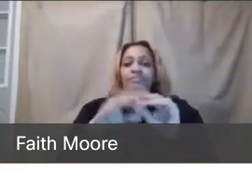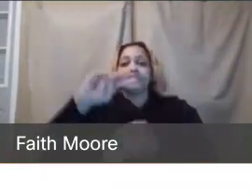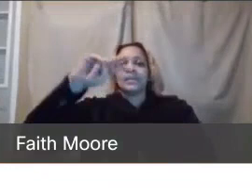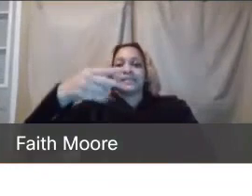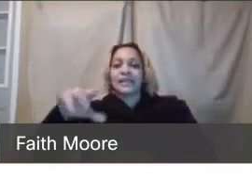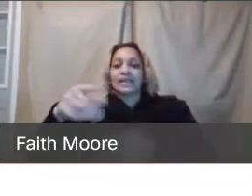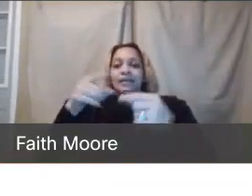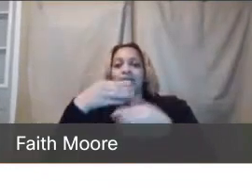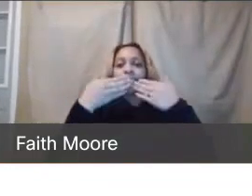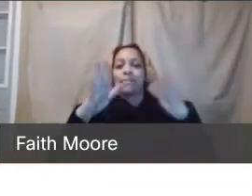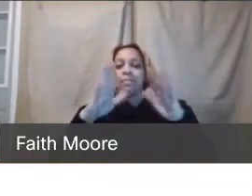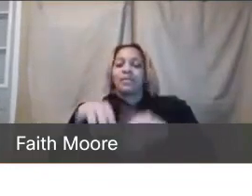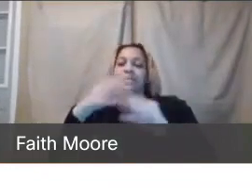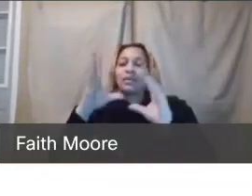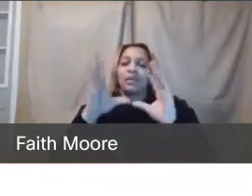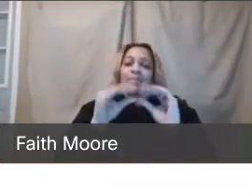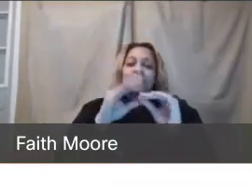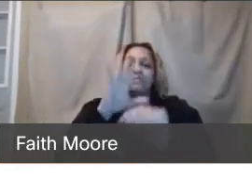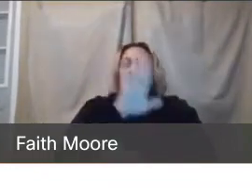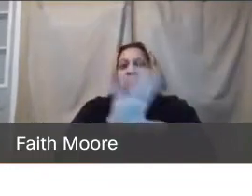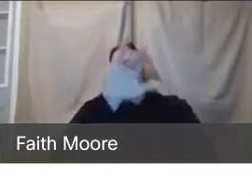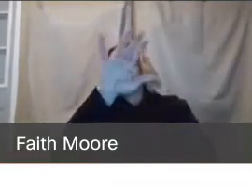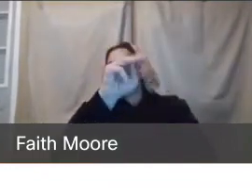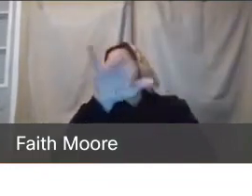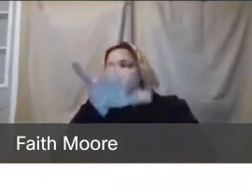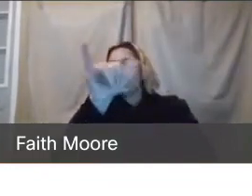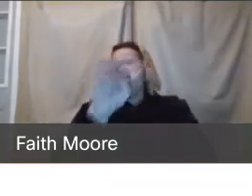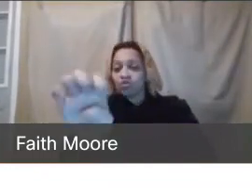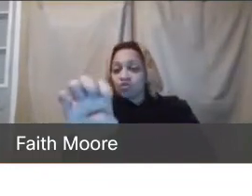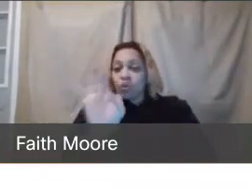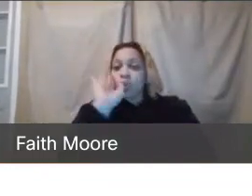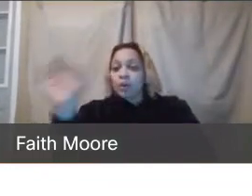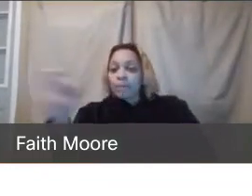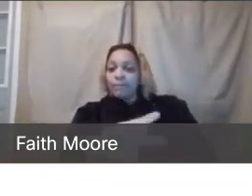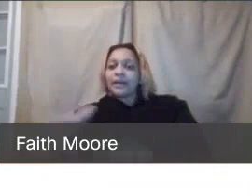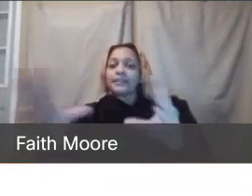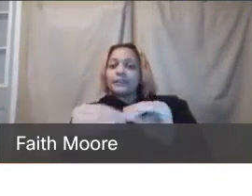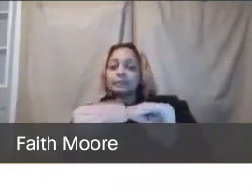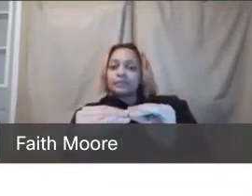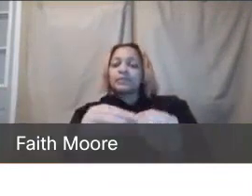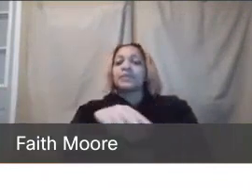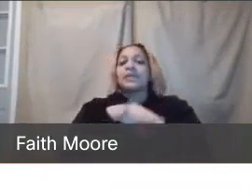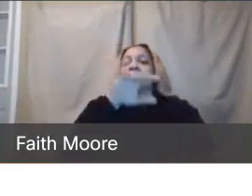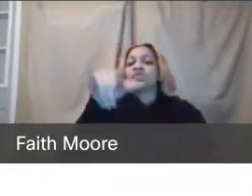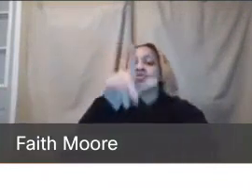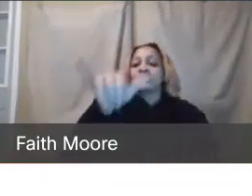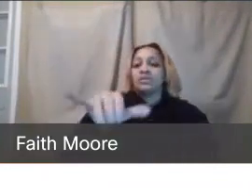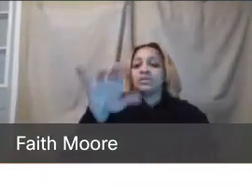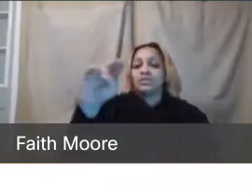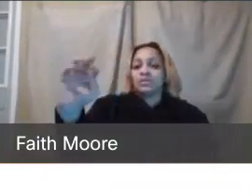which we intend to have in May or June and in July August of this year is when the planned repaving of Ohio.